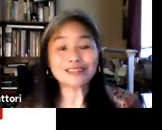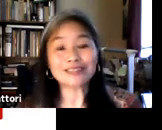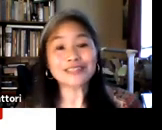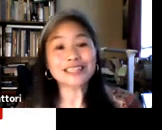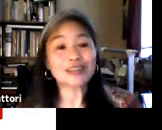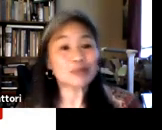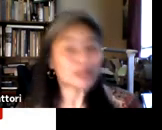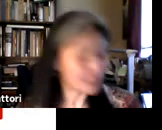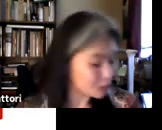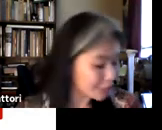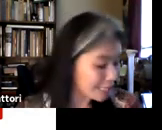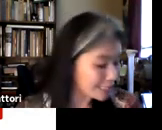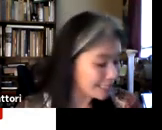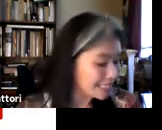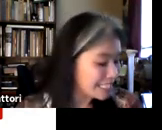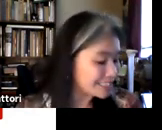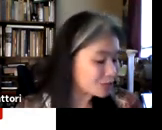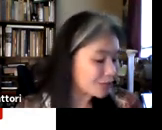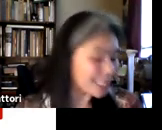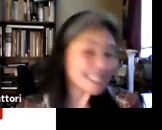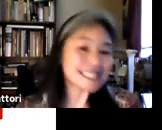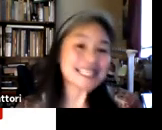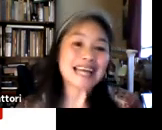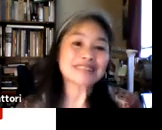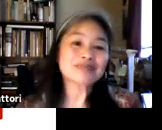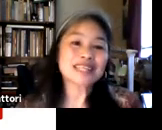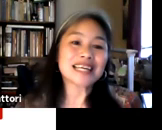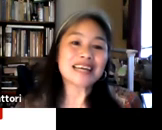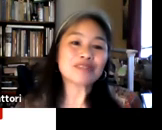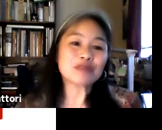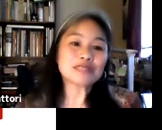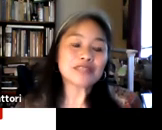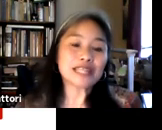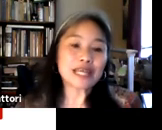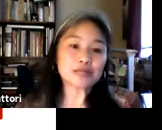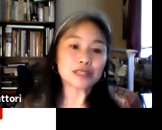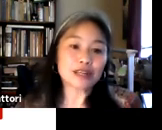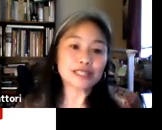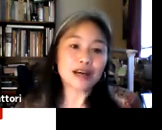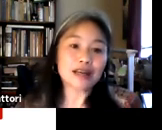because they ate so much of it during the war. This picture, I